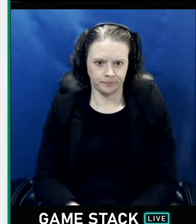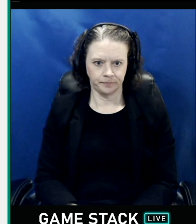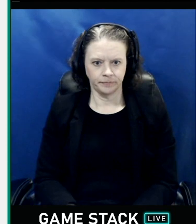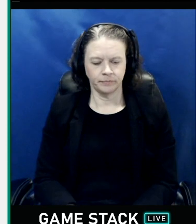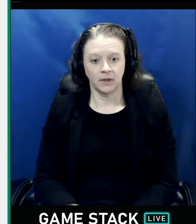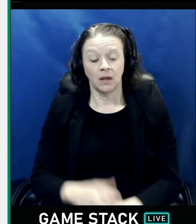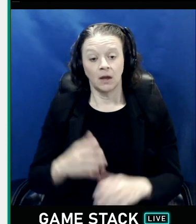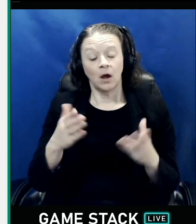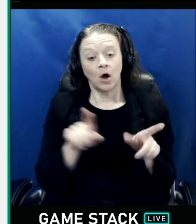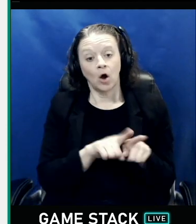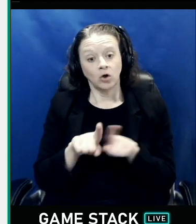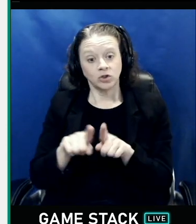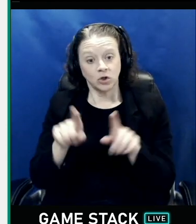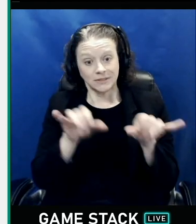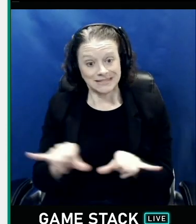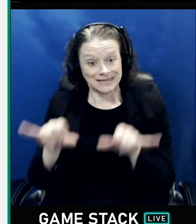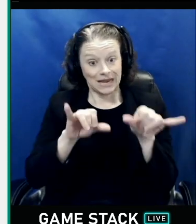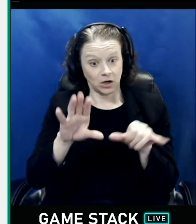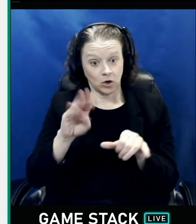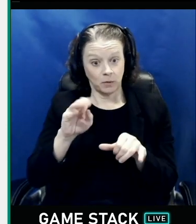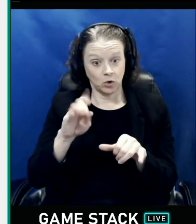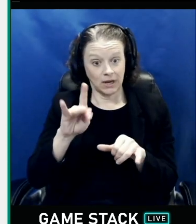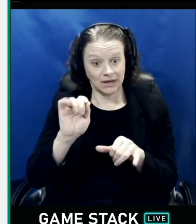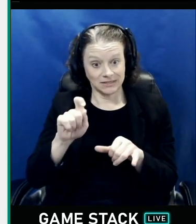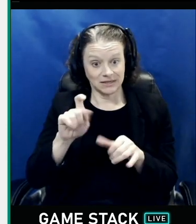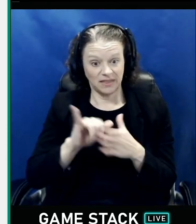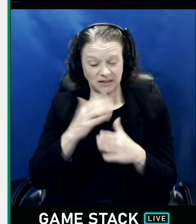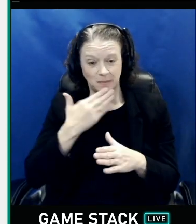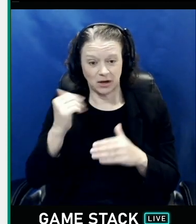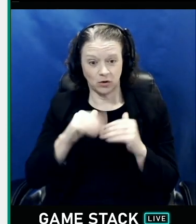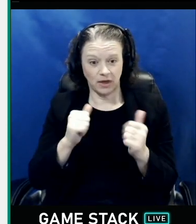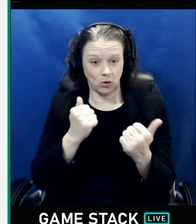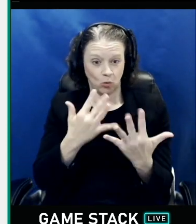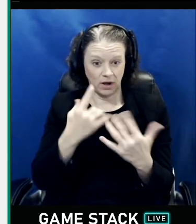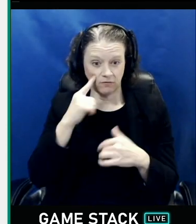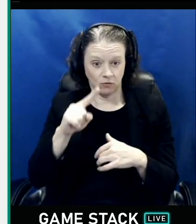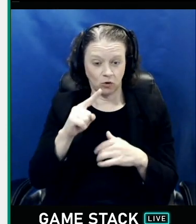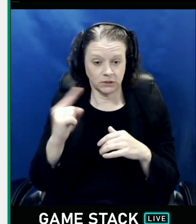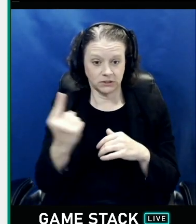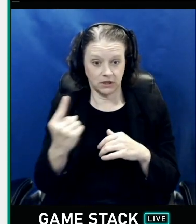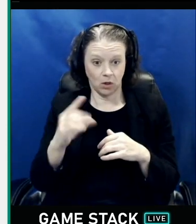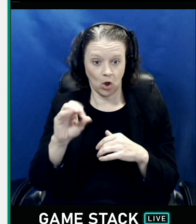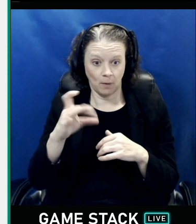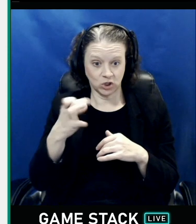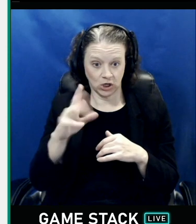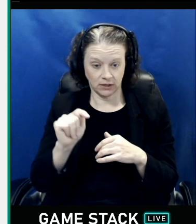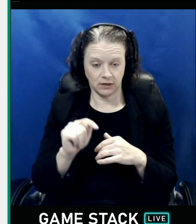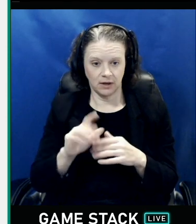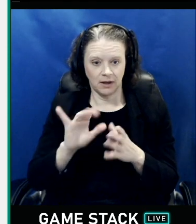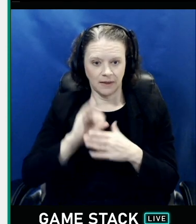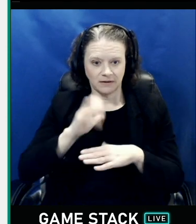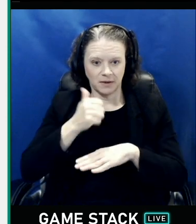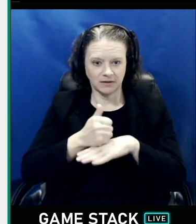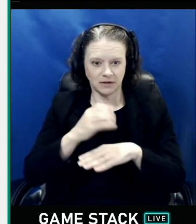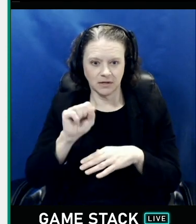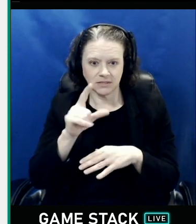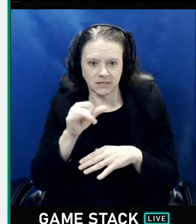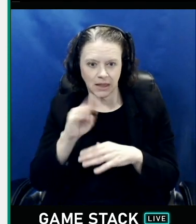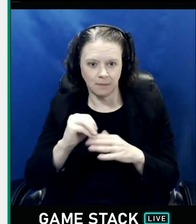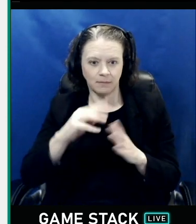Better yet, standard mutex is even faster than WaitForSingleObject. This modern sync API is based on a Slim Reader/Writer Lock and Microsoft's implementation,